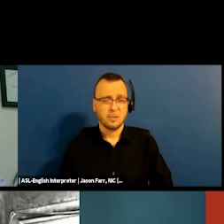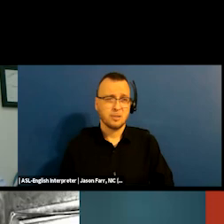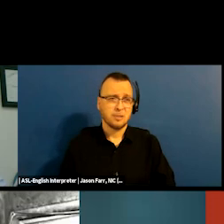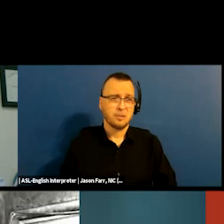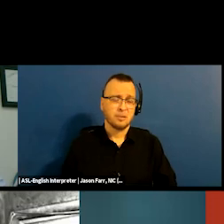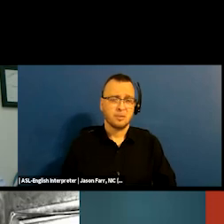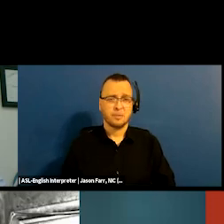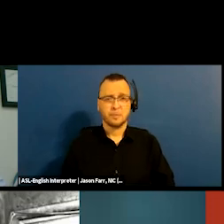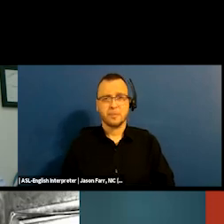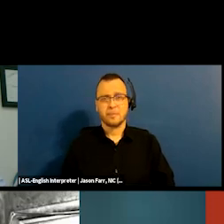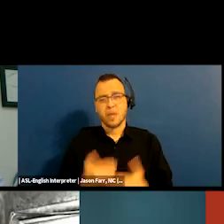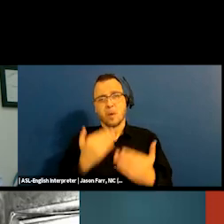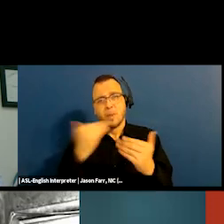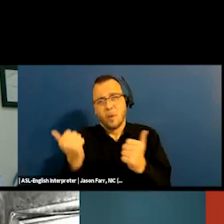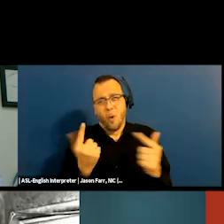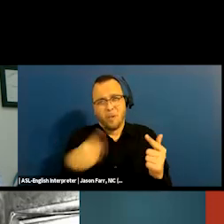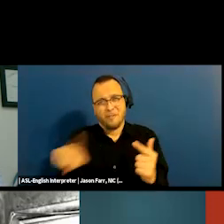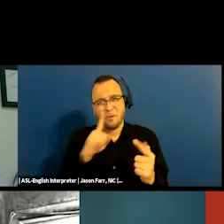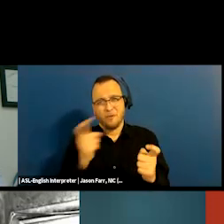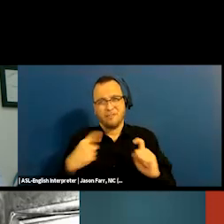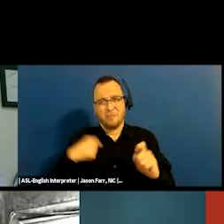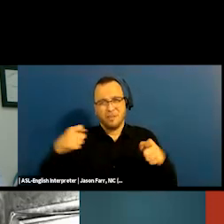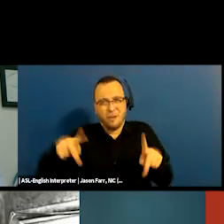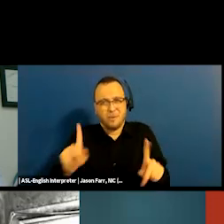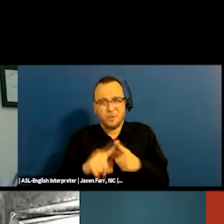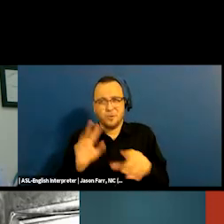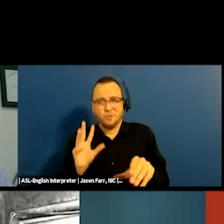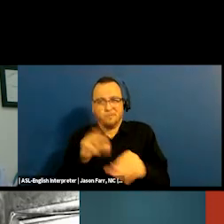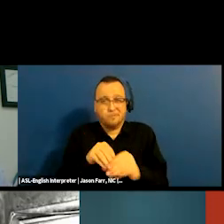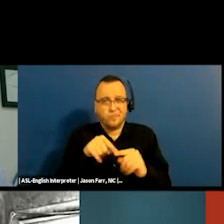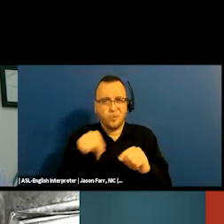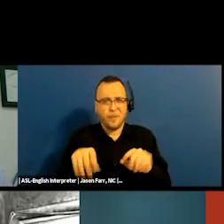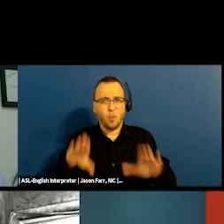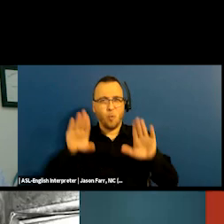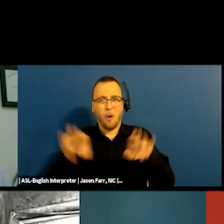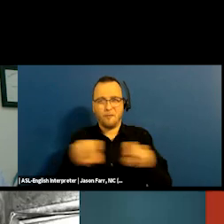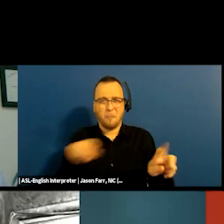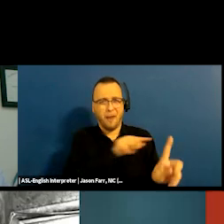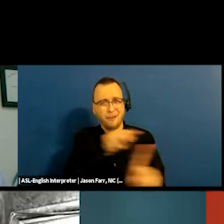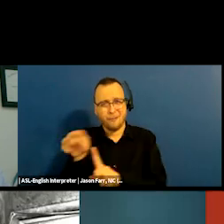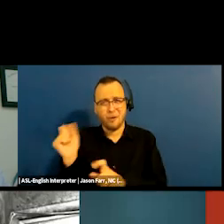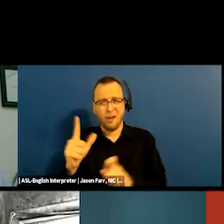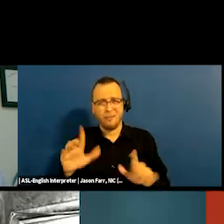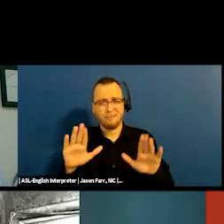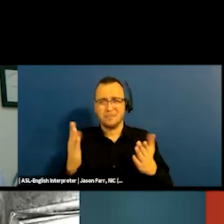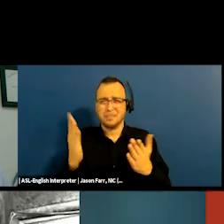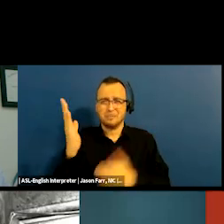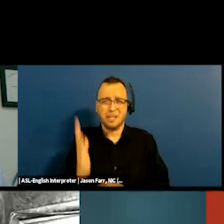It's a very lonely, frightening, isolating experience filled with unimaginable insecurities and trauma.